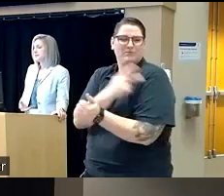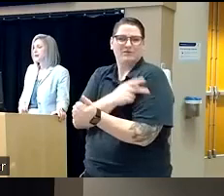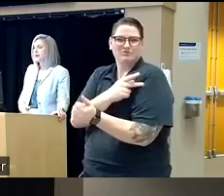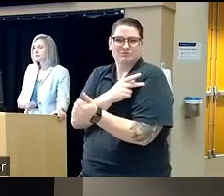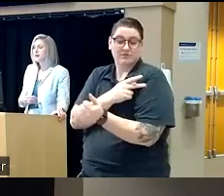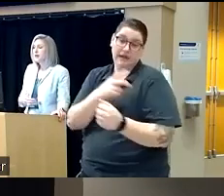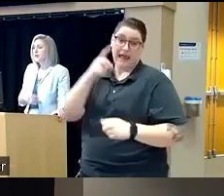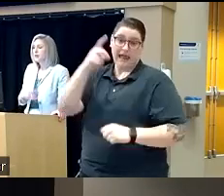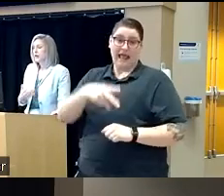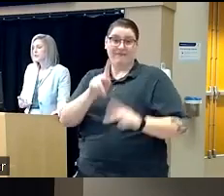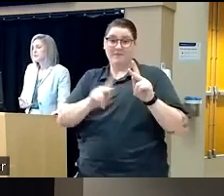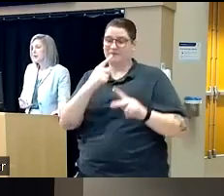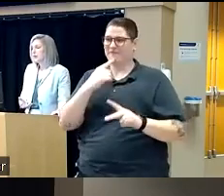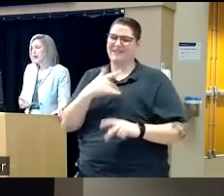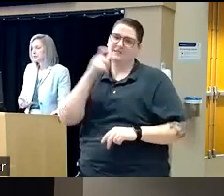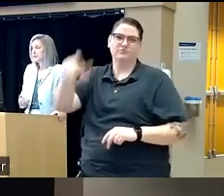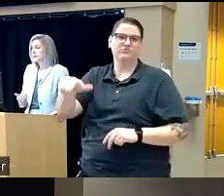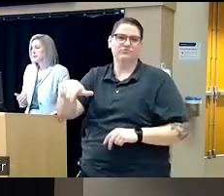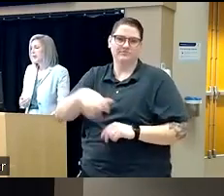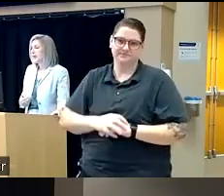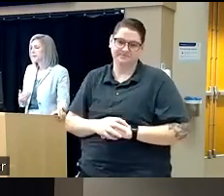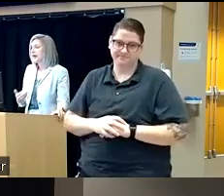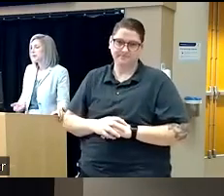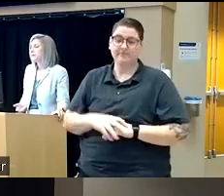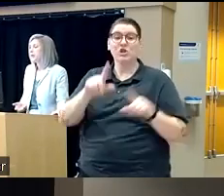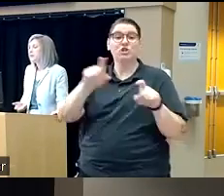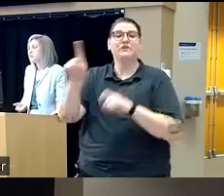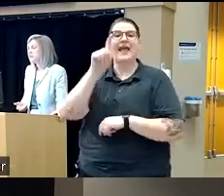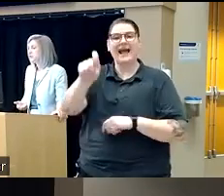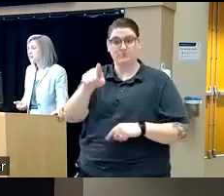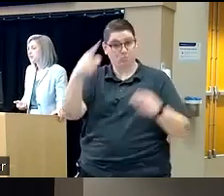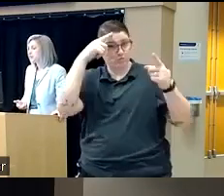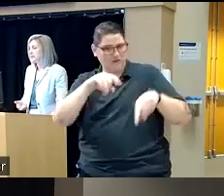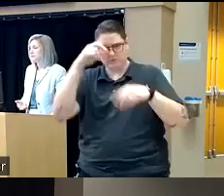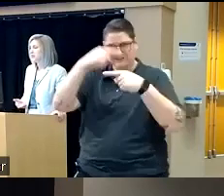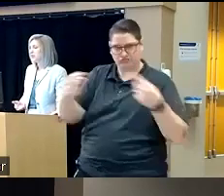unnecessary the questions that were asked I am not able to manage the administrative demands of